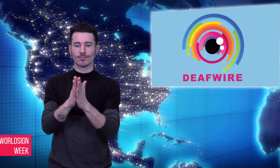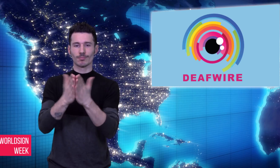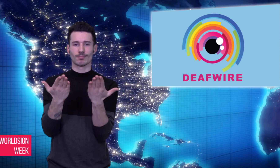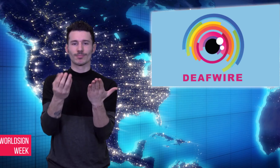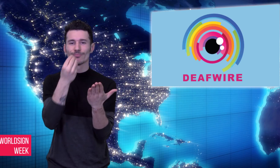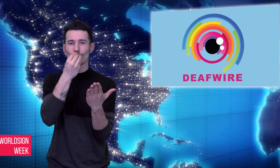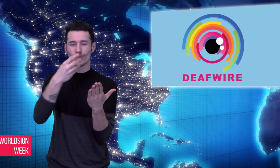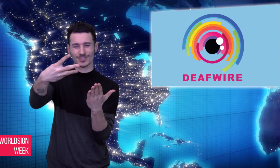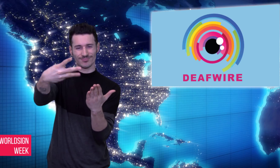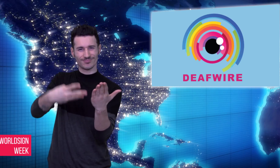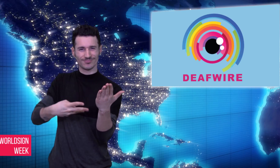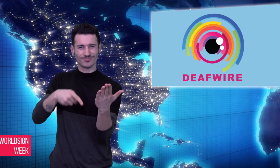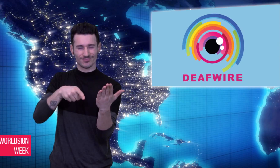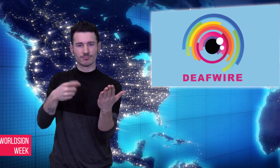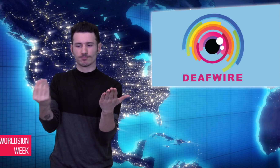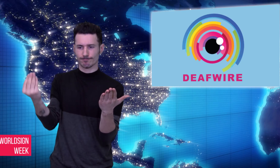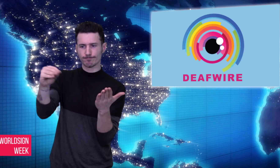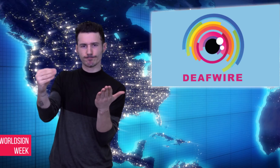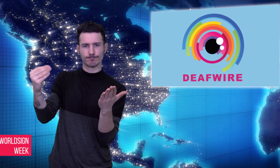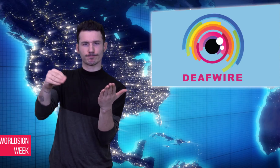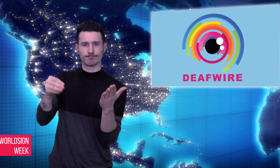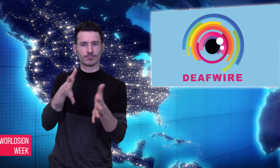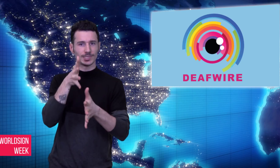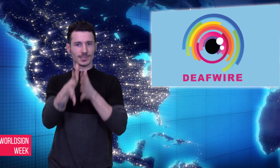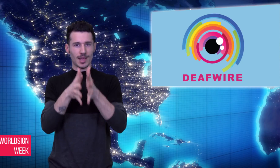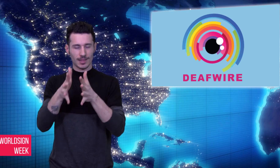explain to Sierra’s customers they can